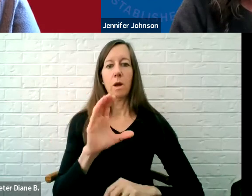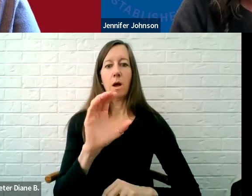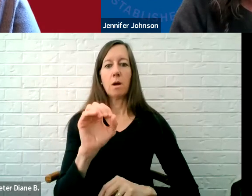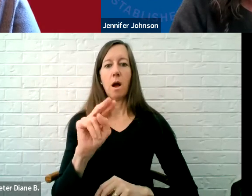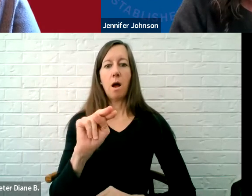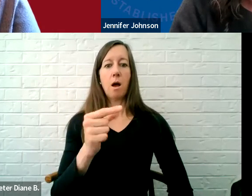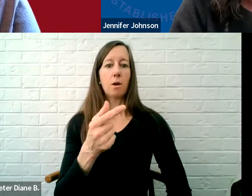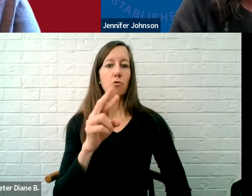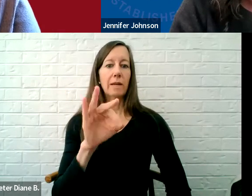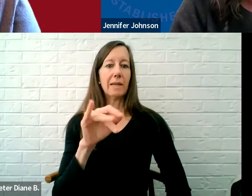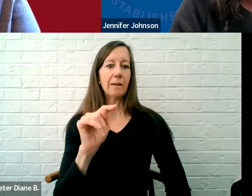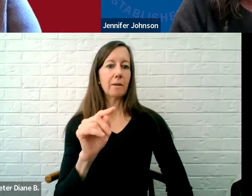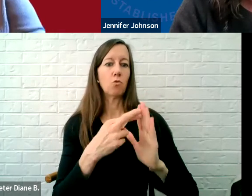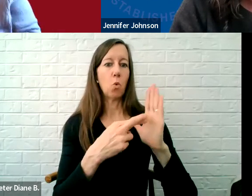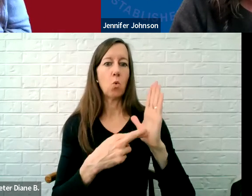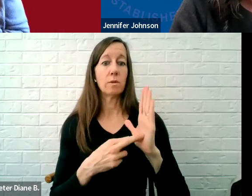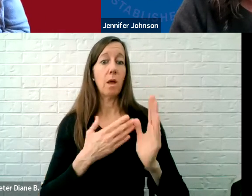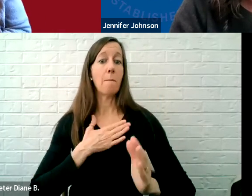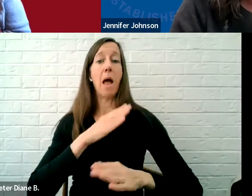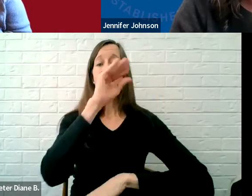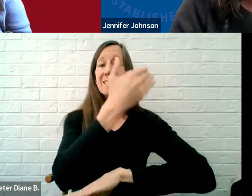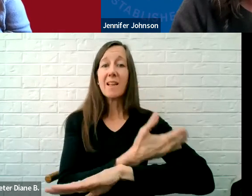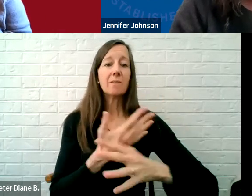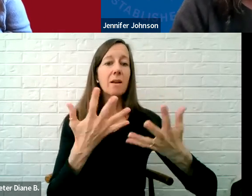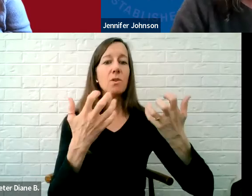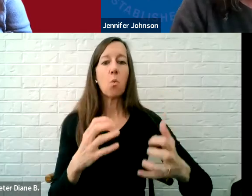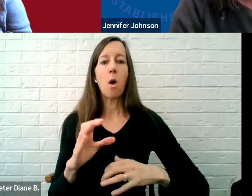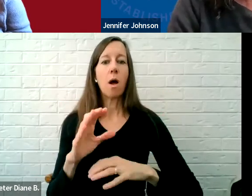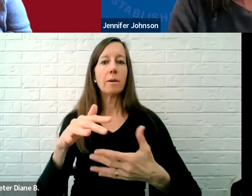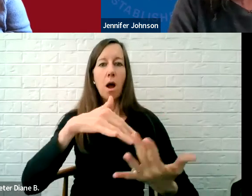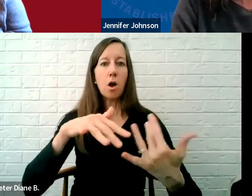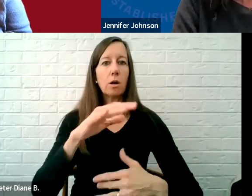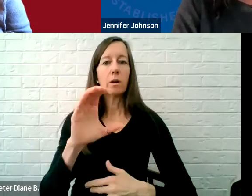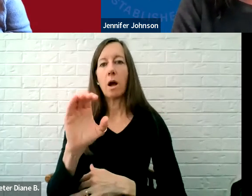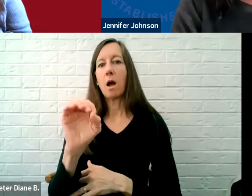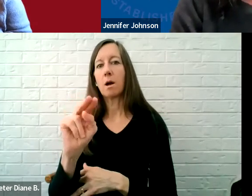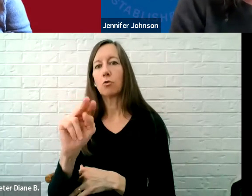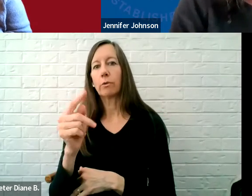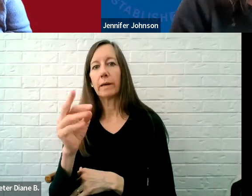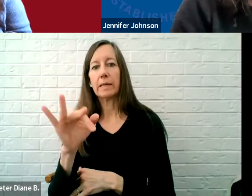My son doesn't want congregate housing, he just wants peers who live down the street, so I know